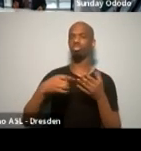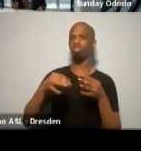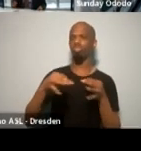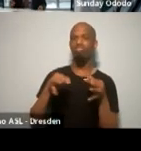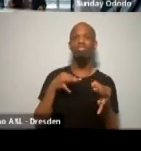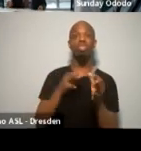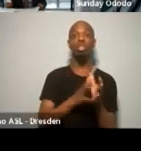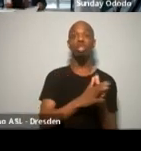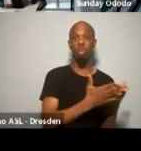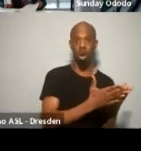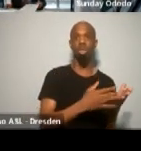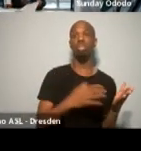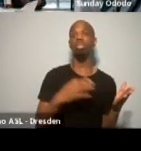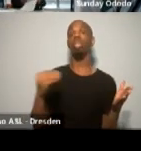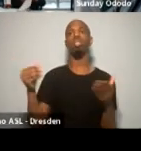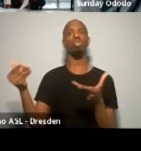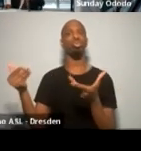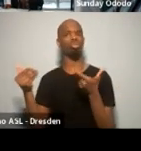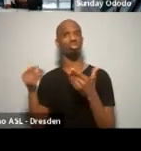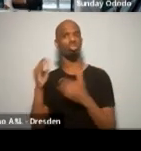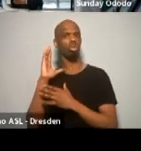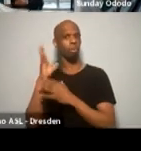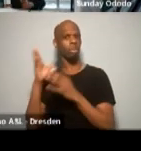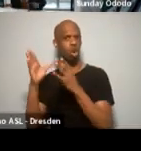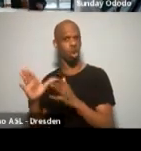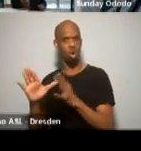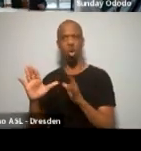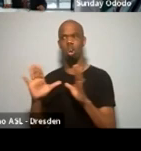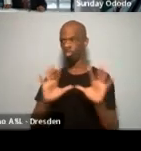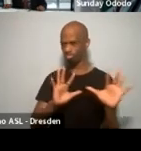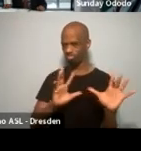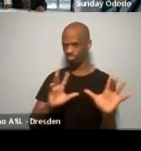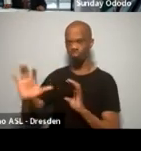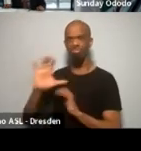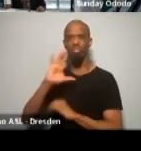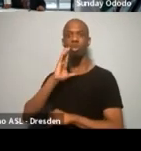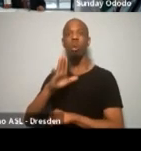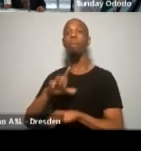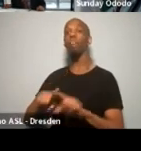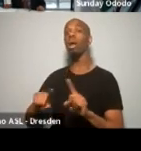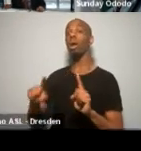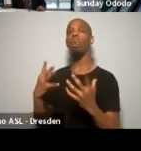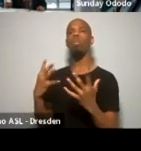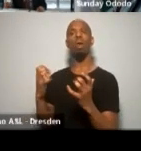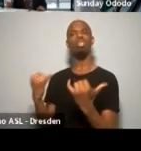I want to turn it over to Dr. Jeff Keshen, the president of the University of Regina,